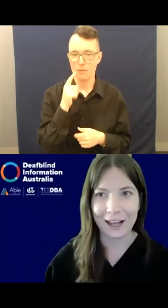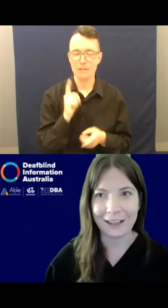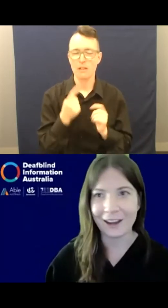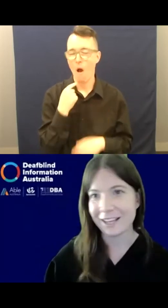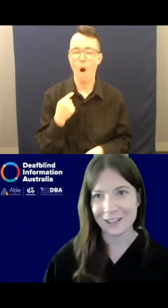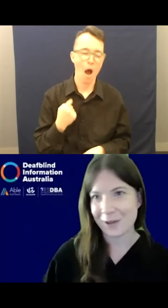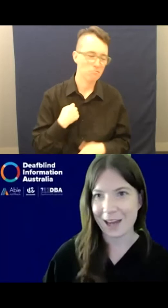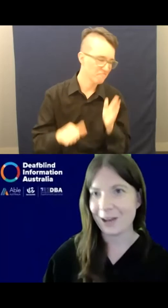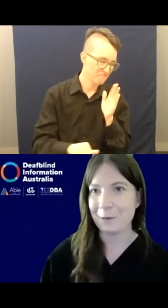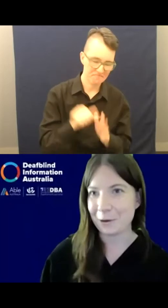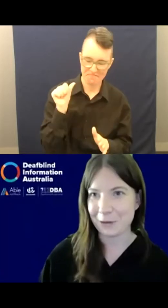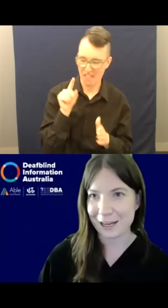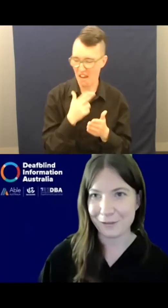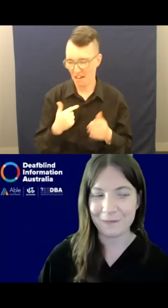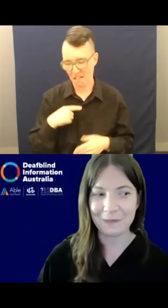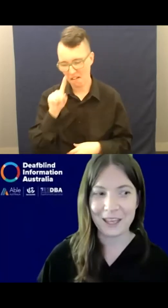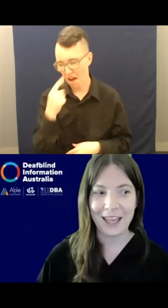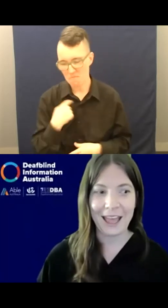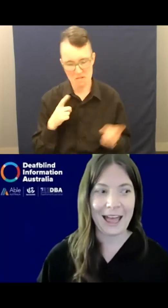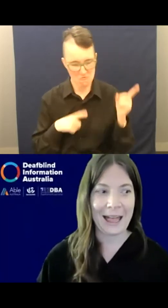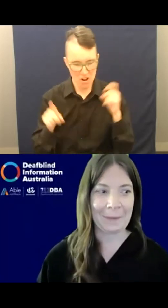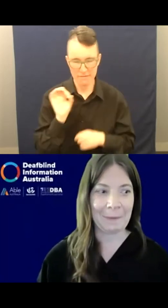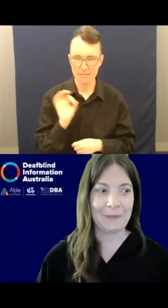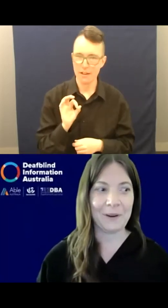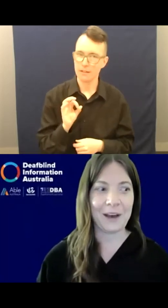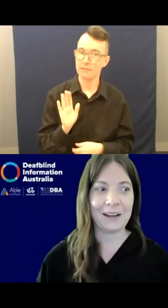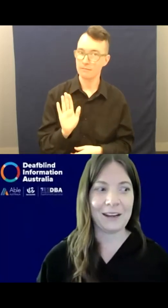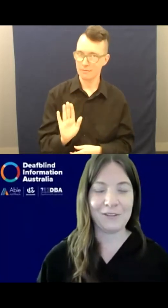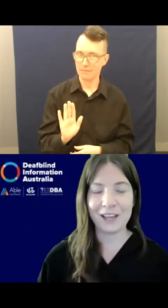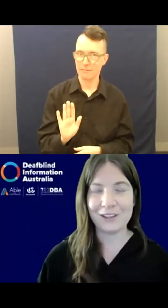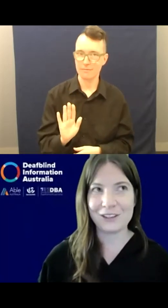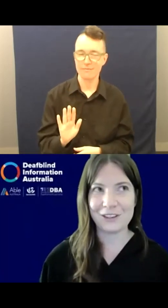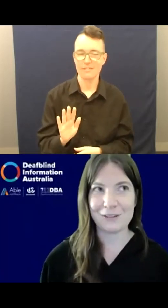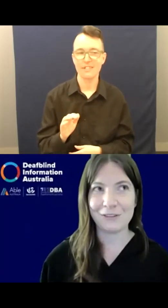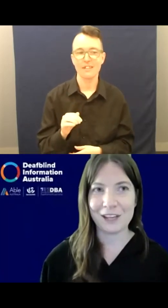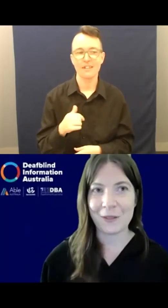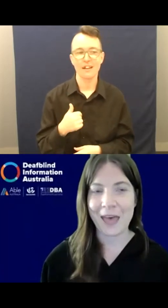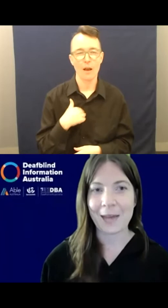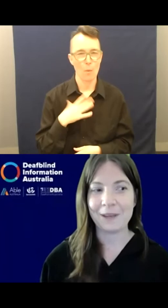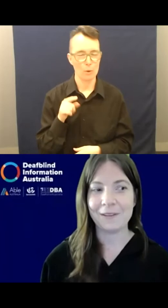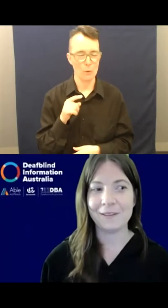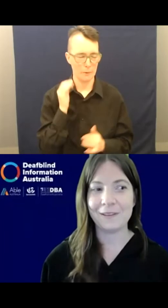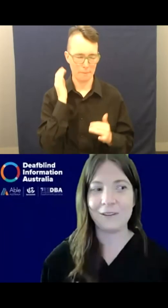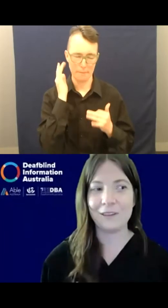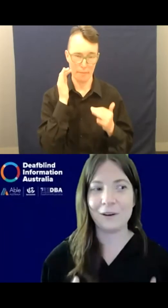I can't do art and I'm not creative. So I invite you to reflect on that, because those